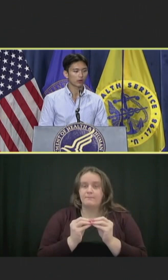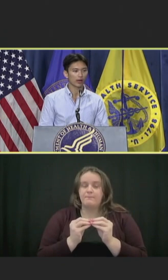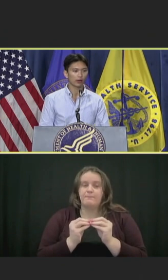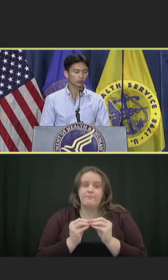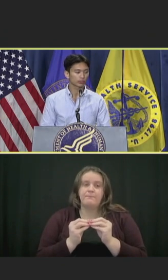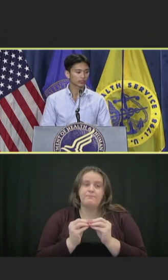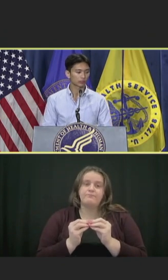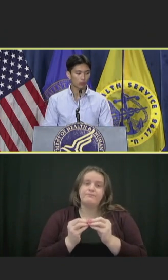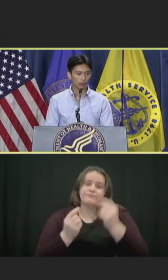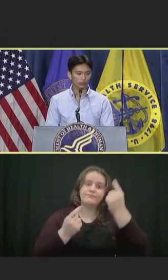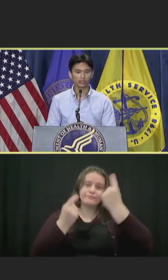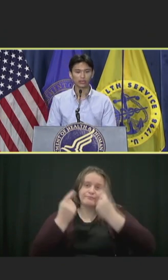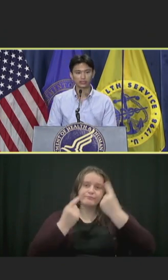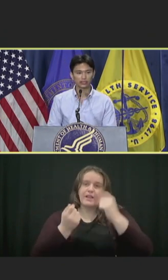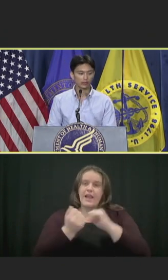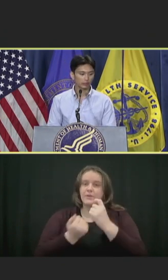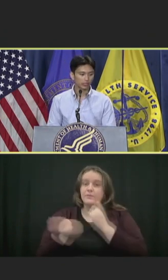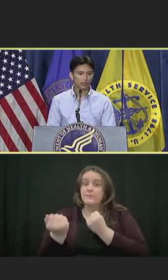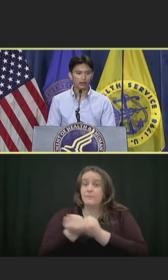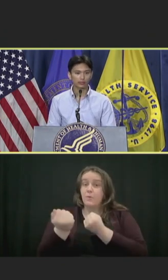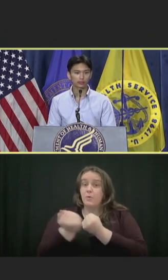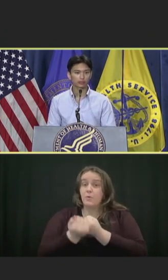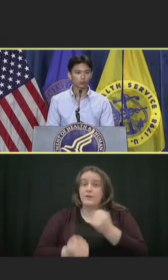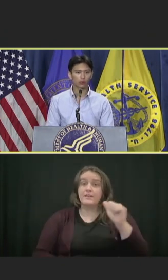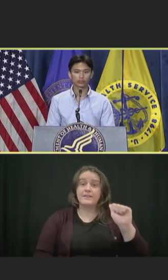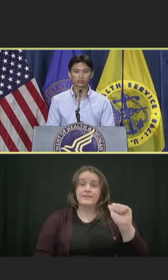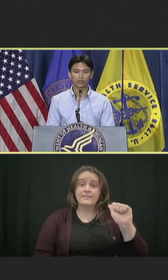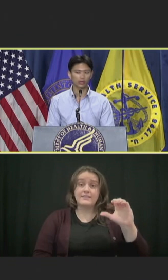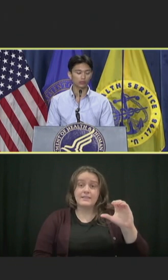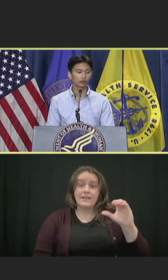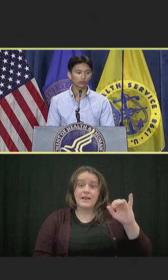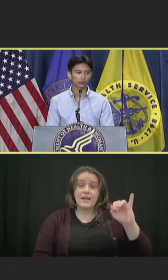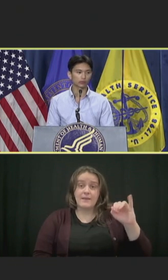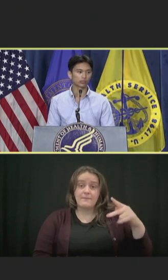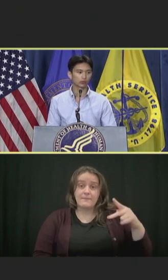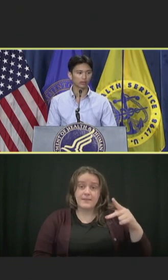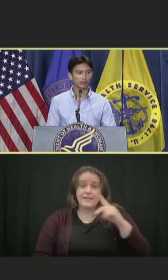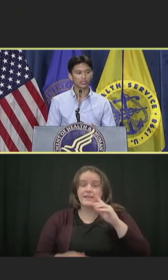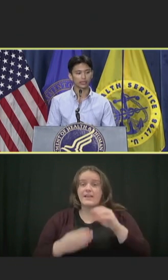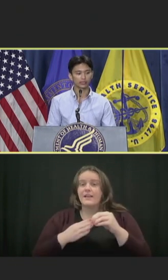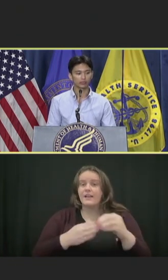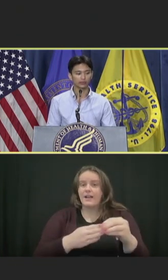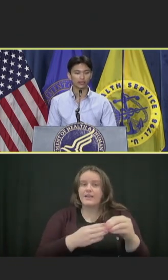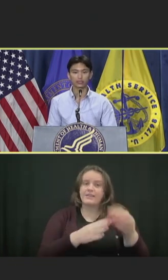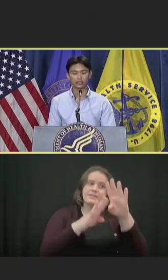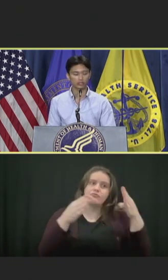how do we support the ACIP guidance towards universal adult Hepatitis B vaccination in